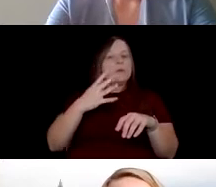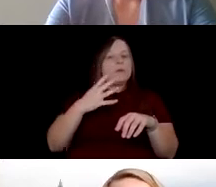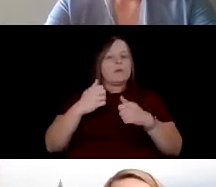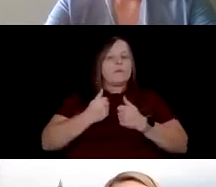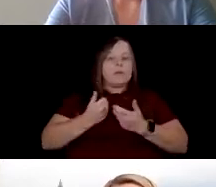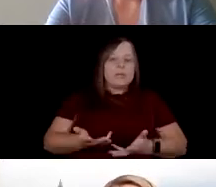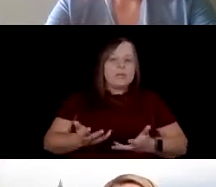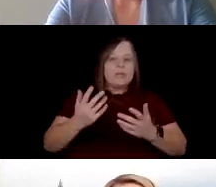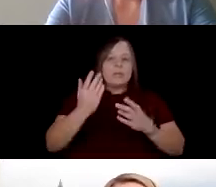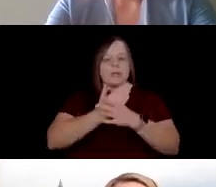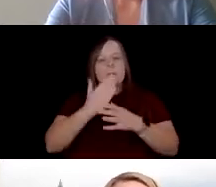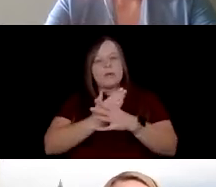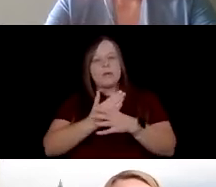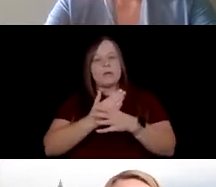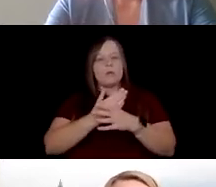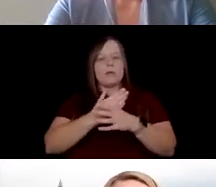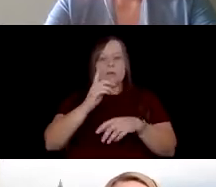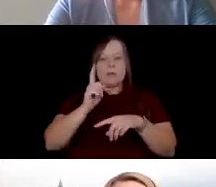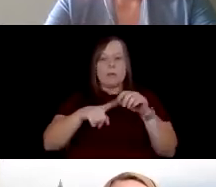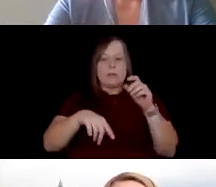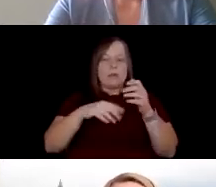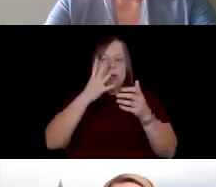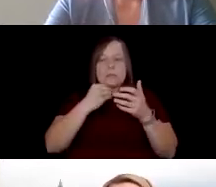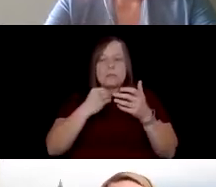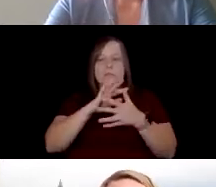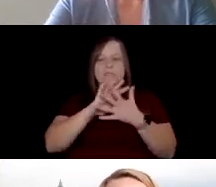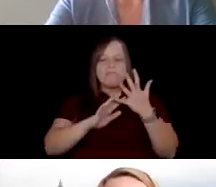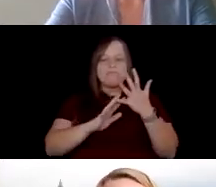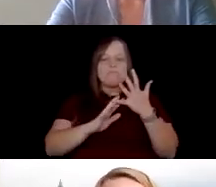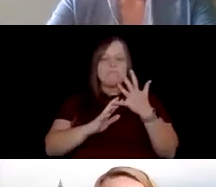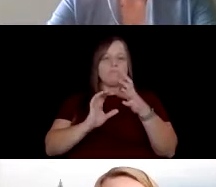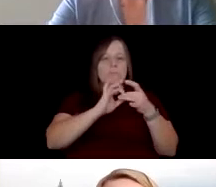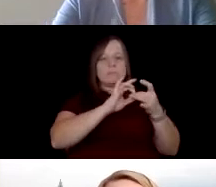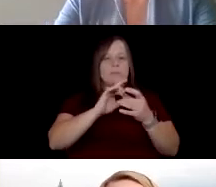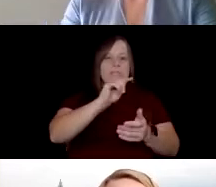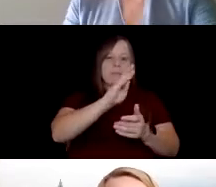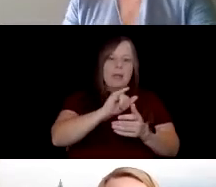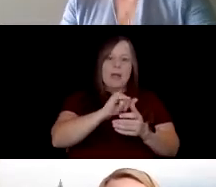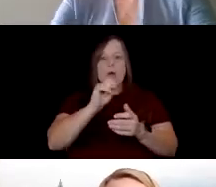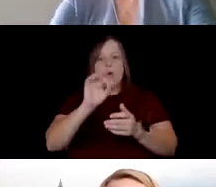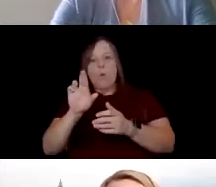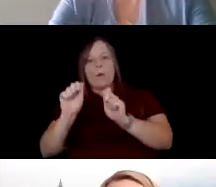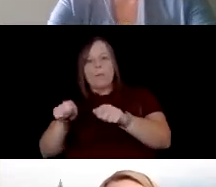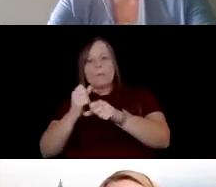irritability, insomnia, these are all things that can be attributed to TBI or PTSD, and could very easily have been caused by both.